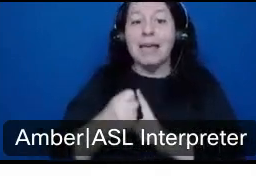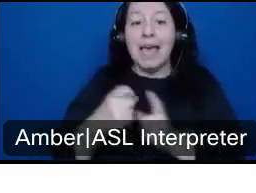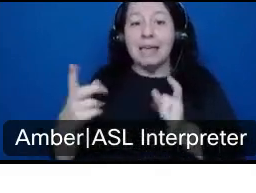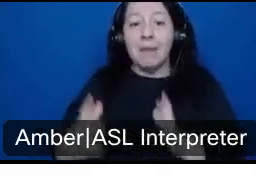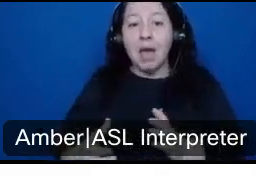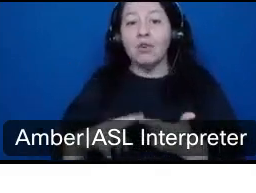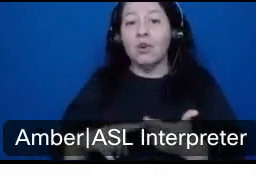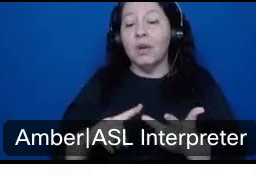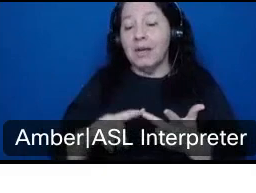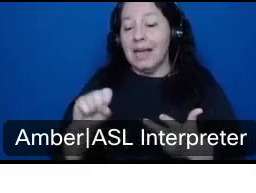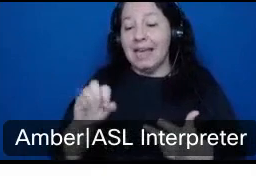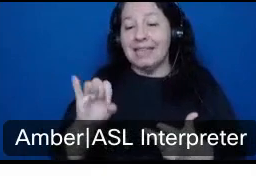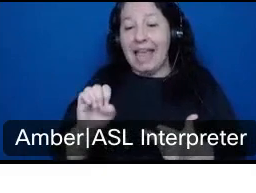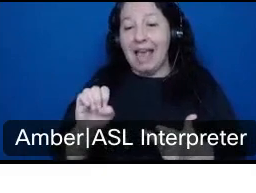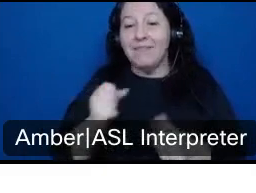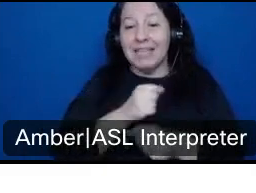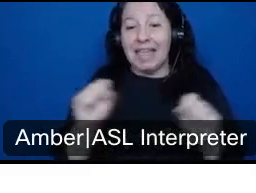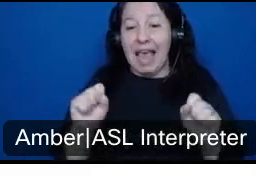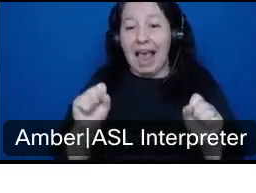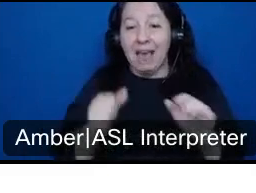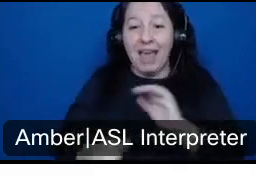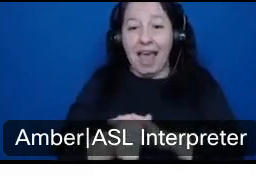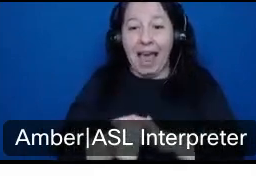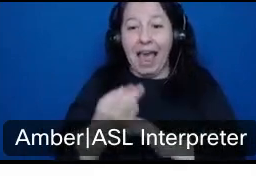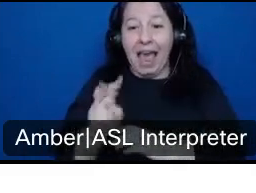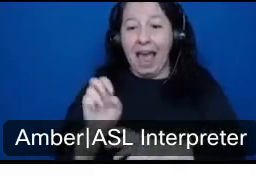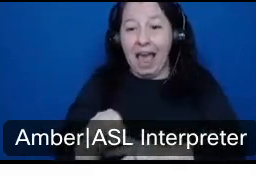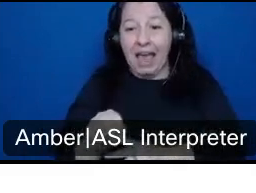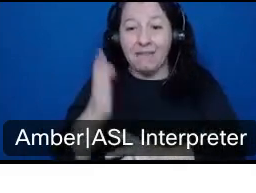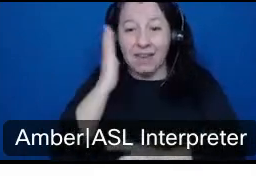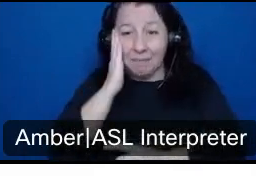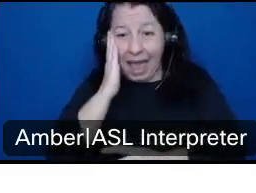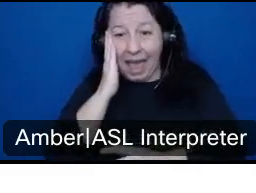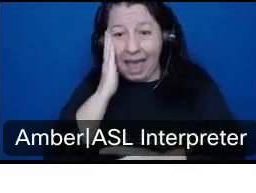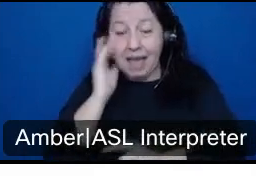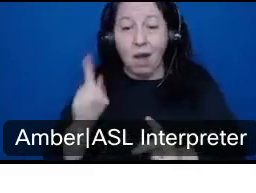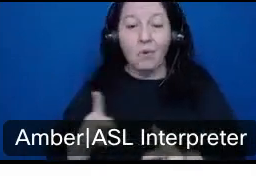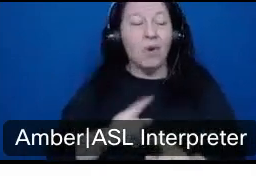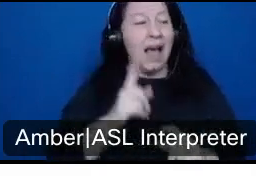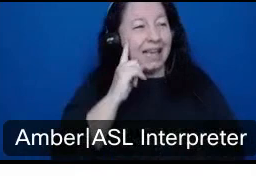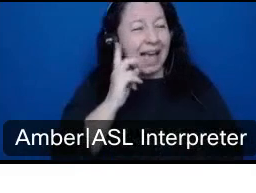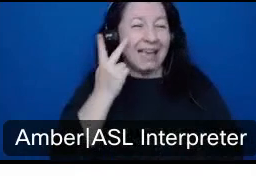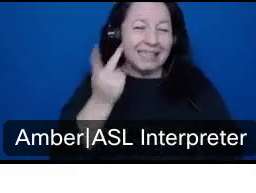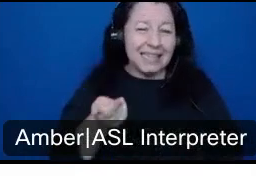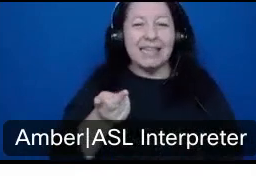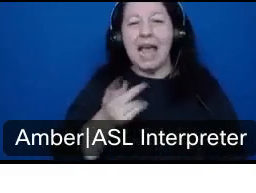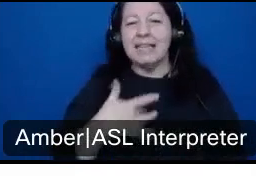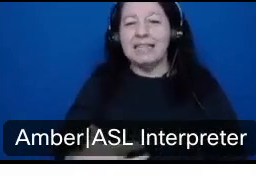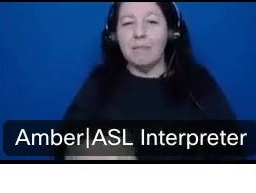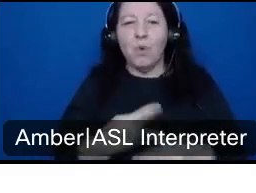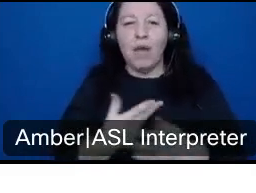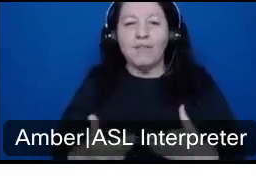So, I sort of see it as a typical end kind of thing, not, but not a, but sort of thing. We need more beds.